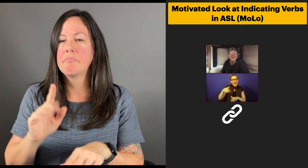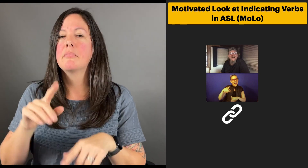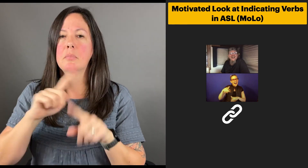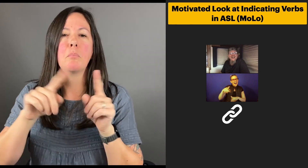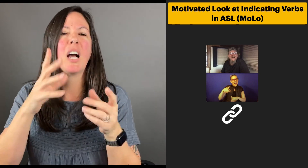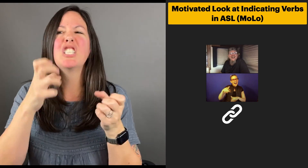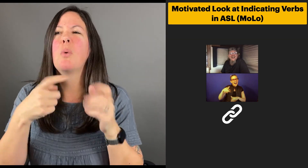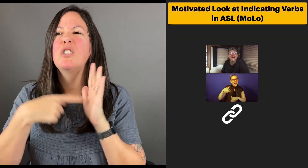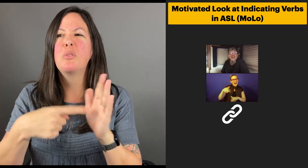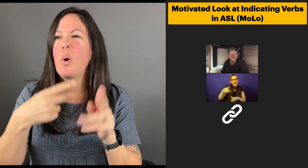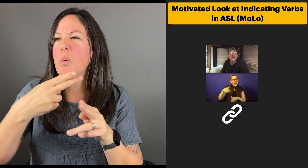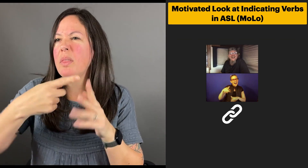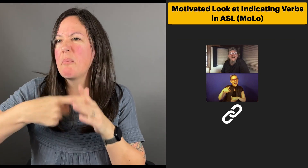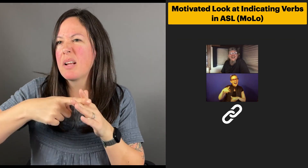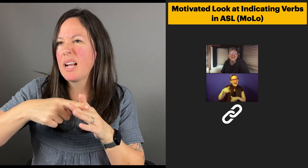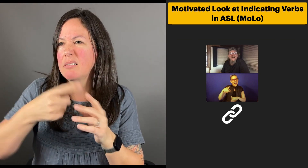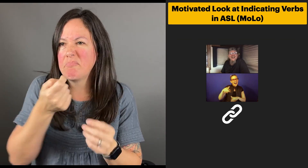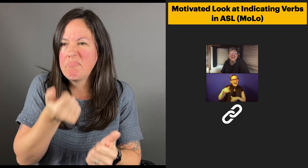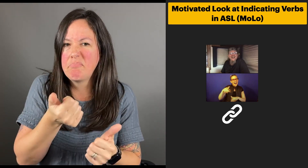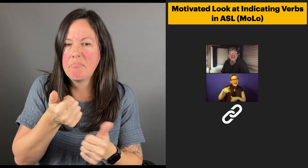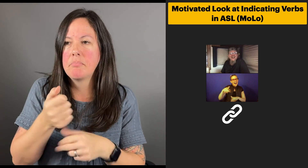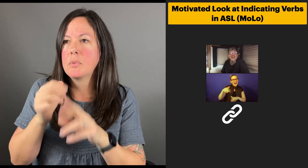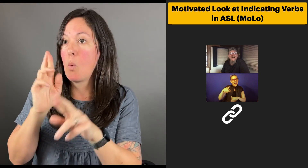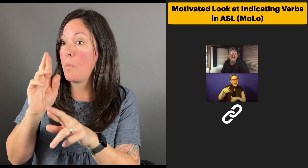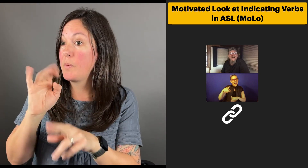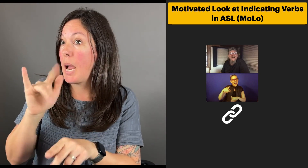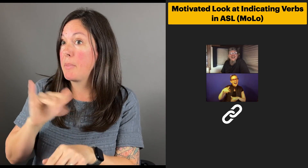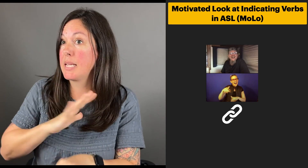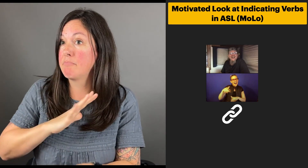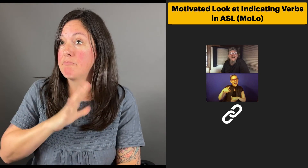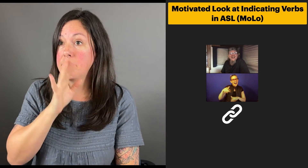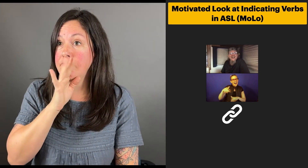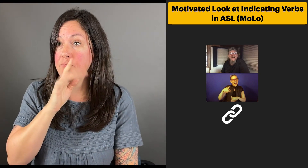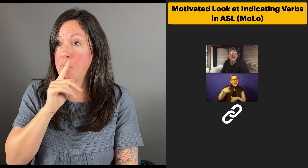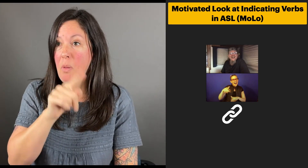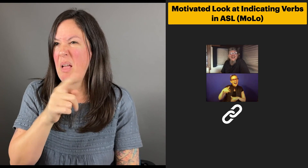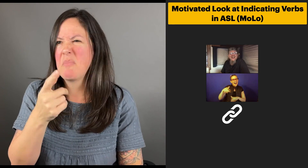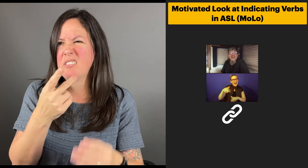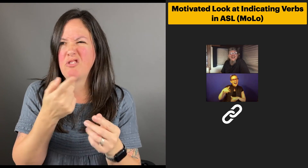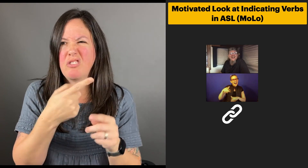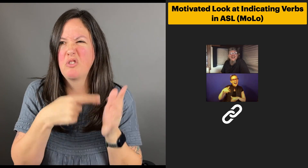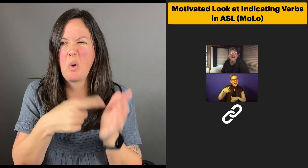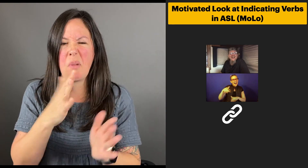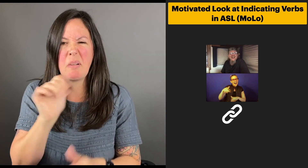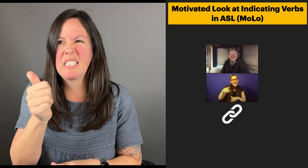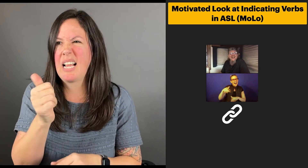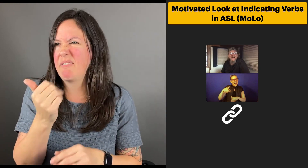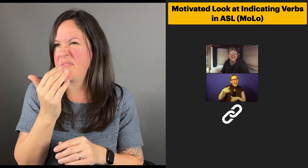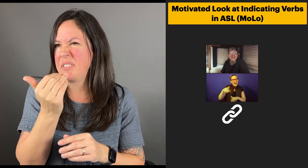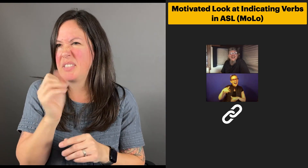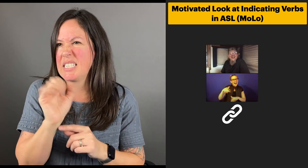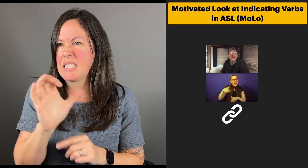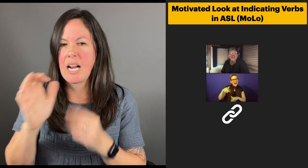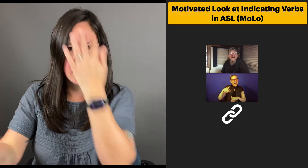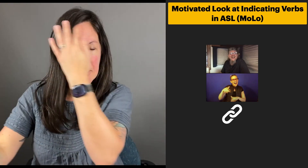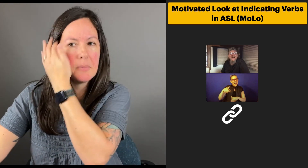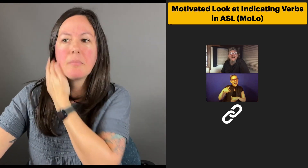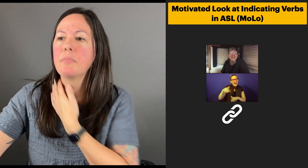video is not fully accessible we're still working on it I just want to show you the very beginning and hopefully Emily will be okay with voicing it it's